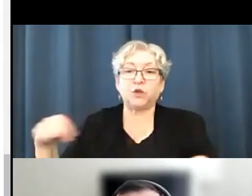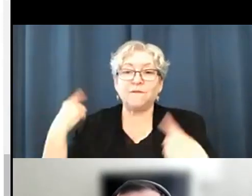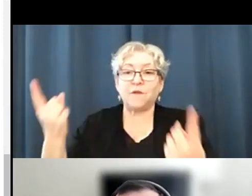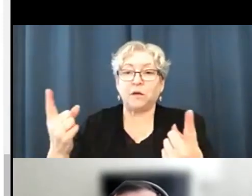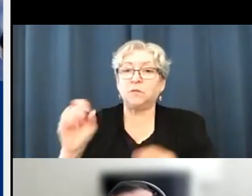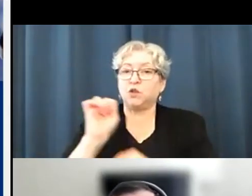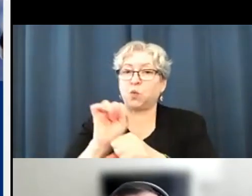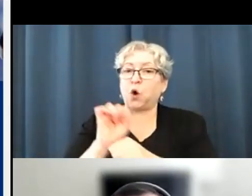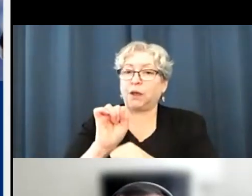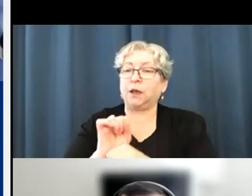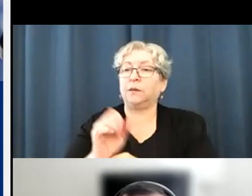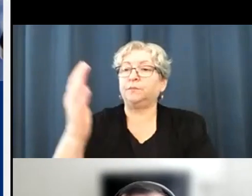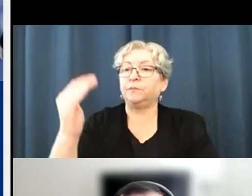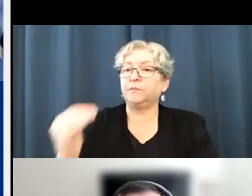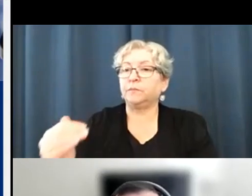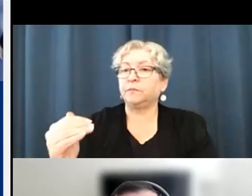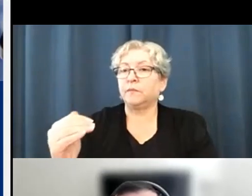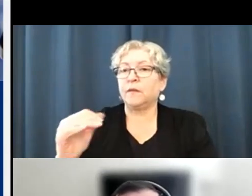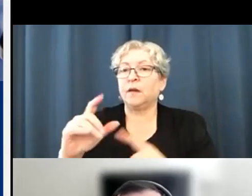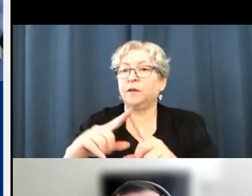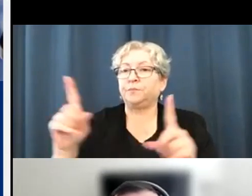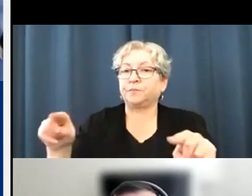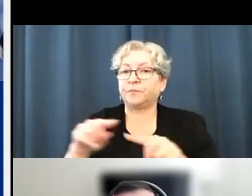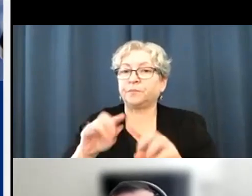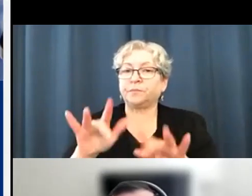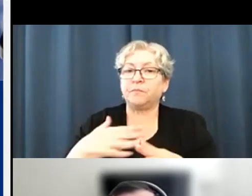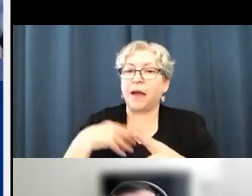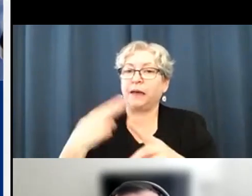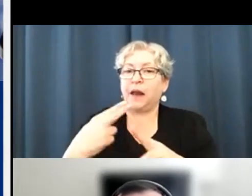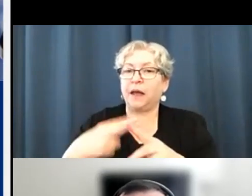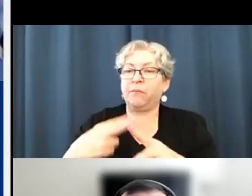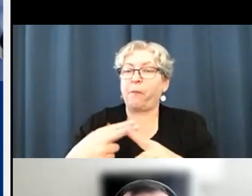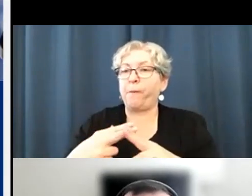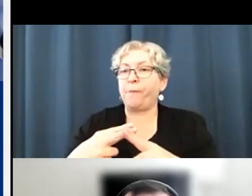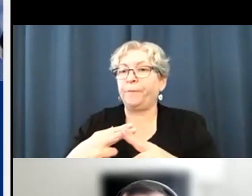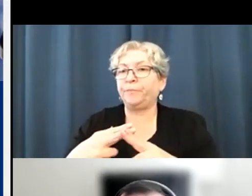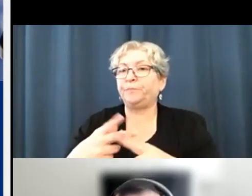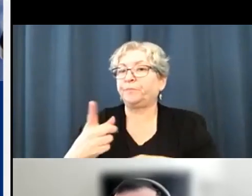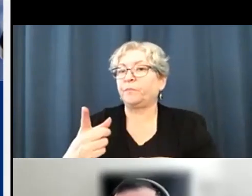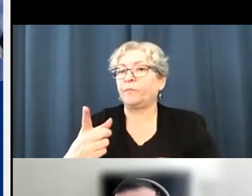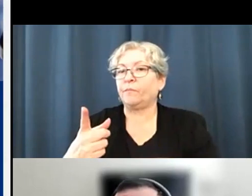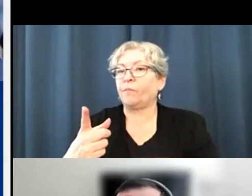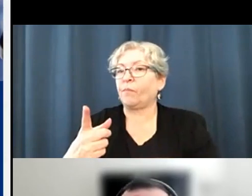And so, I can go into this form field here, type in my name and then that is all functioning with the keyboard.